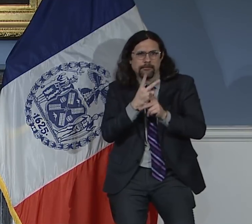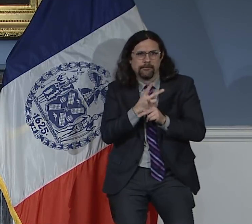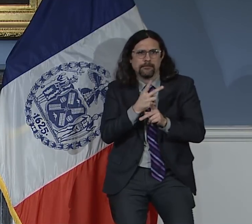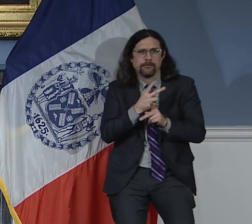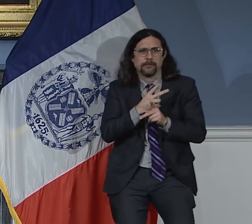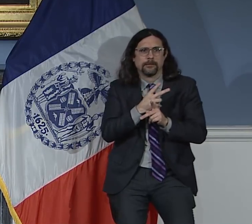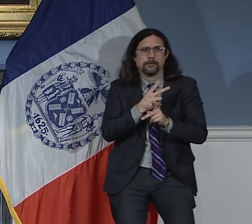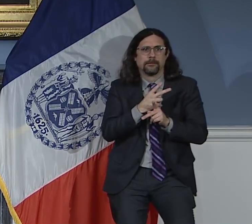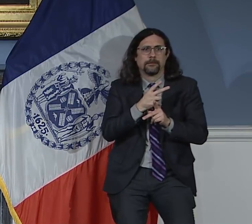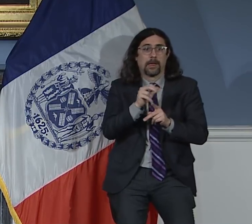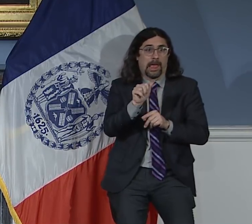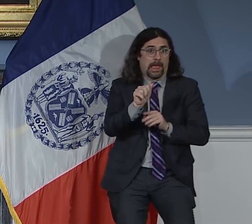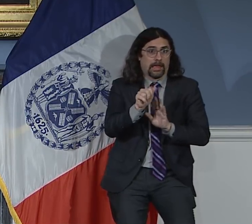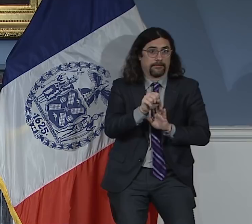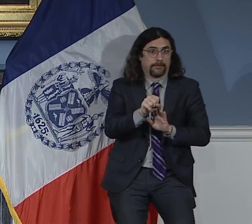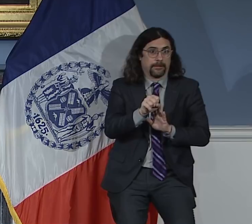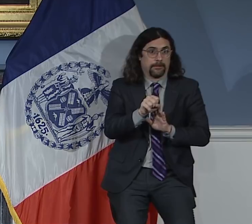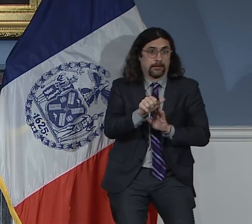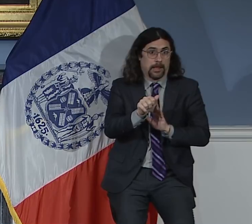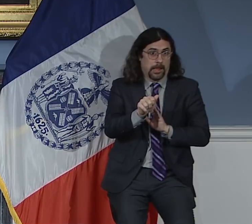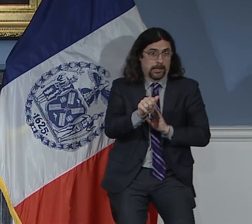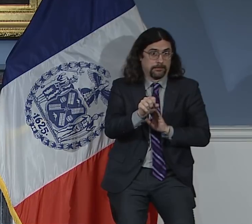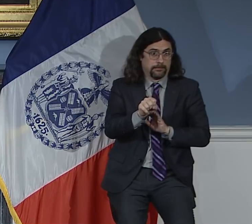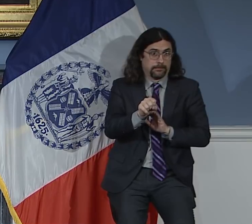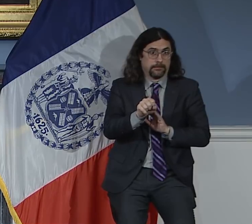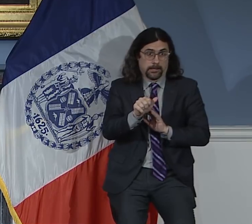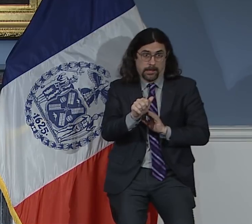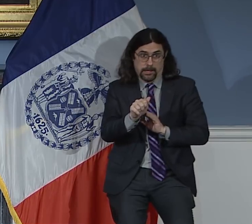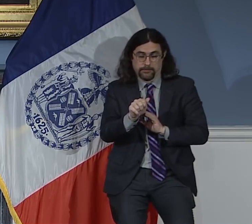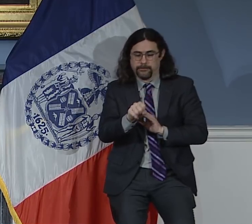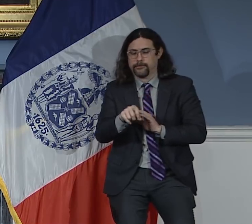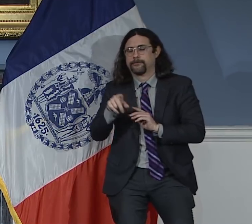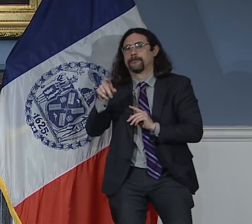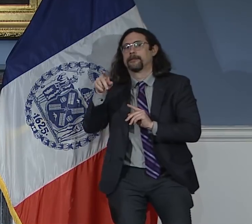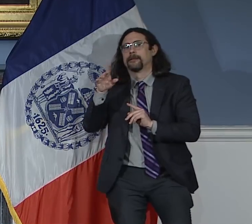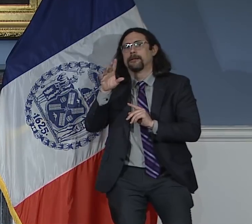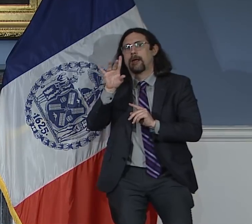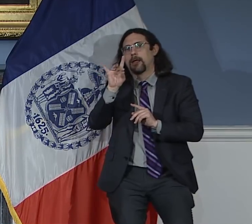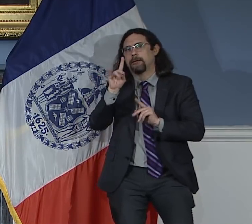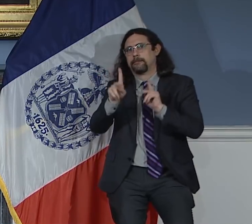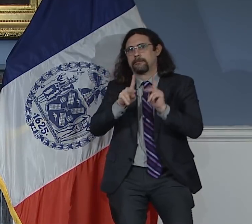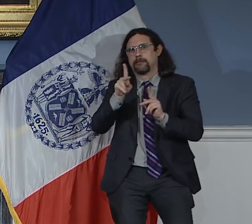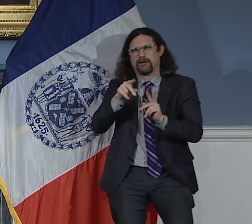OMCMUNICABLE